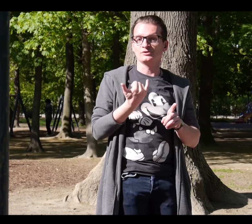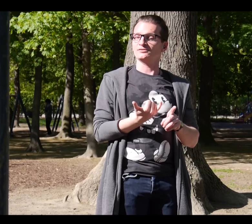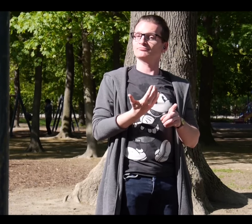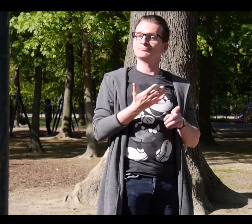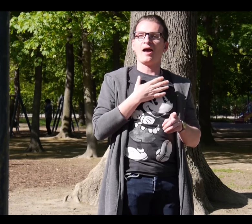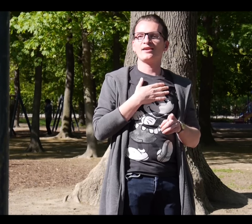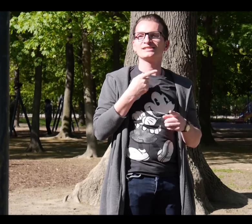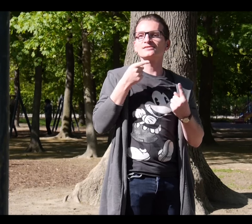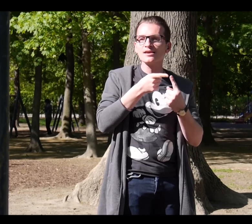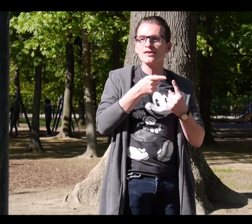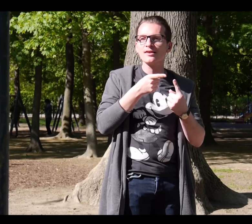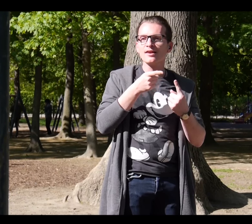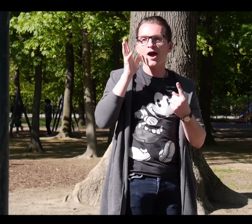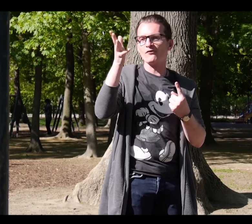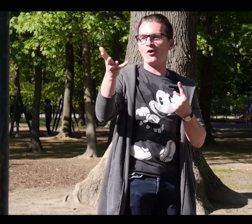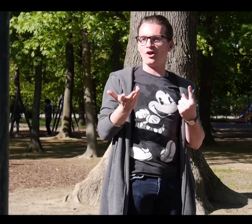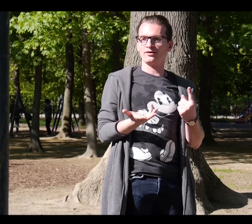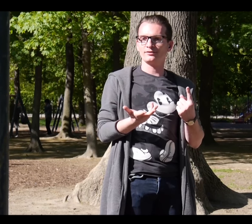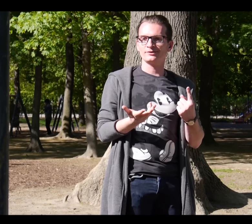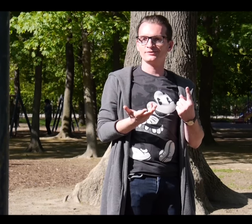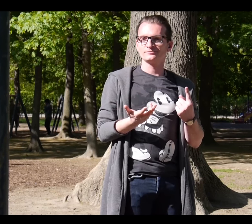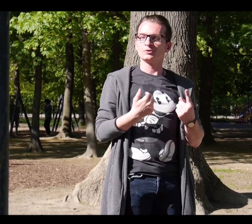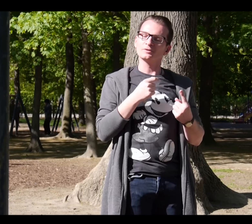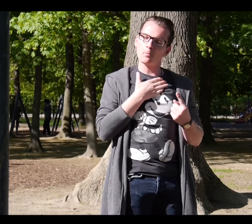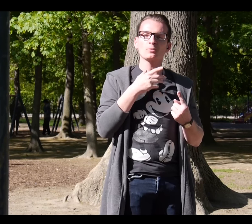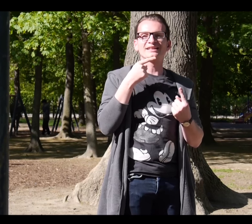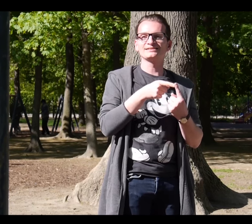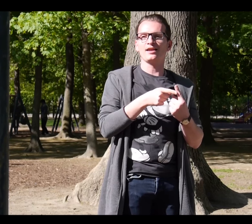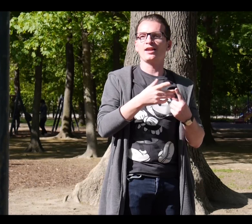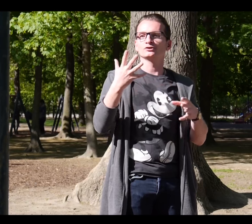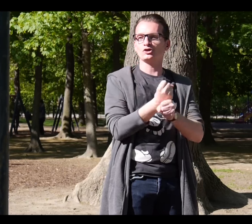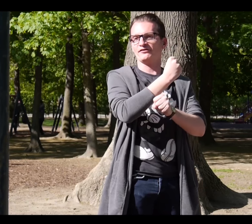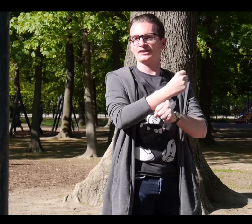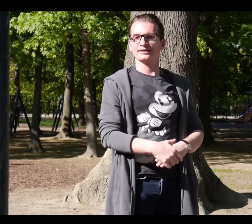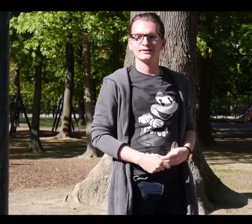That's my goal that I want to accomplish.